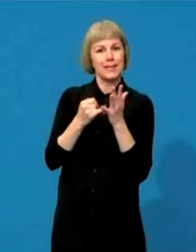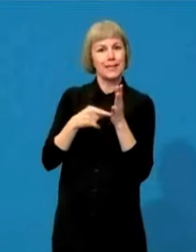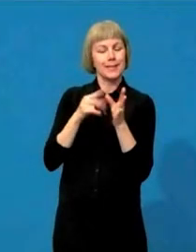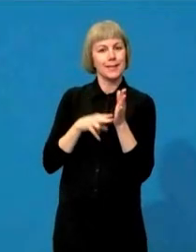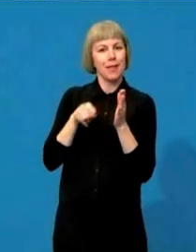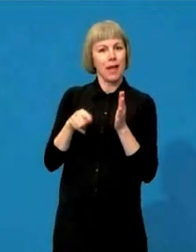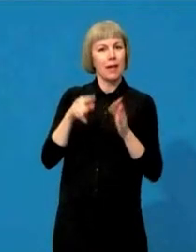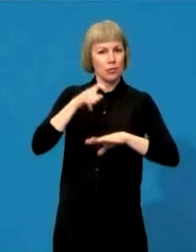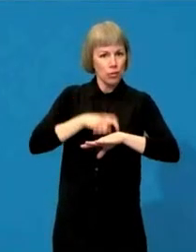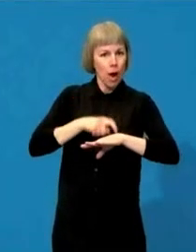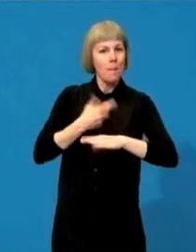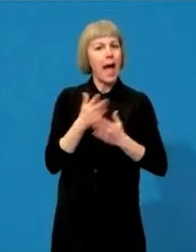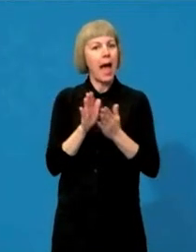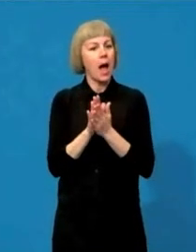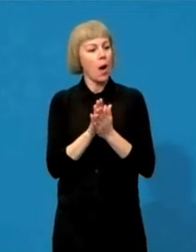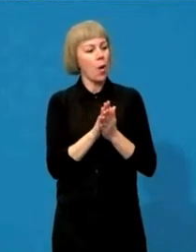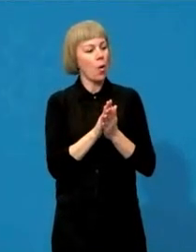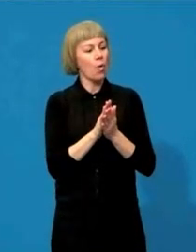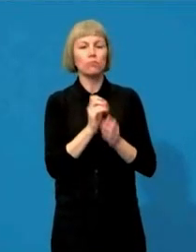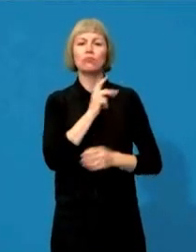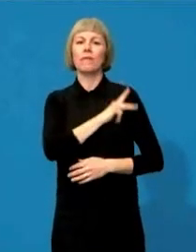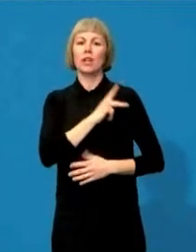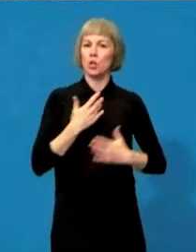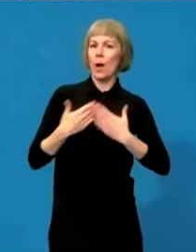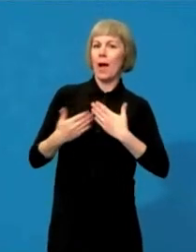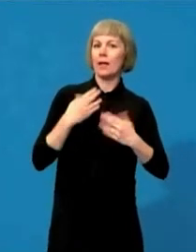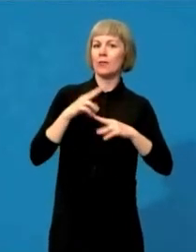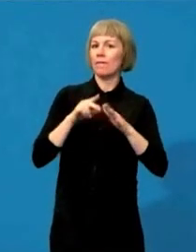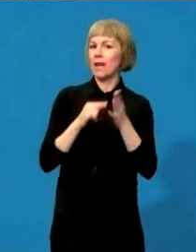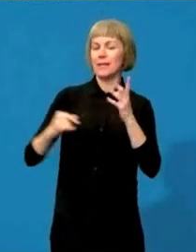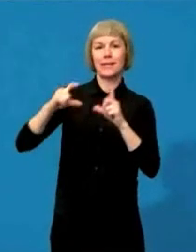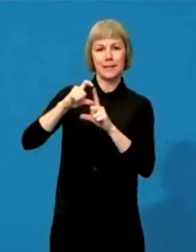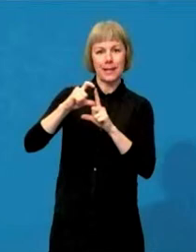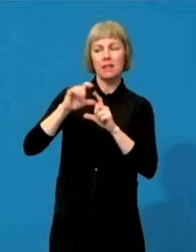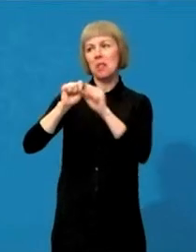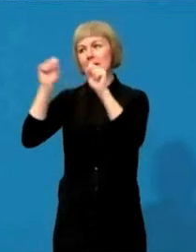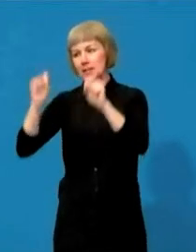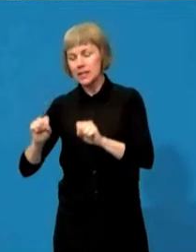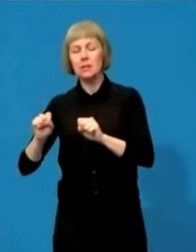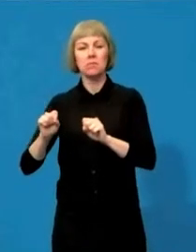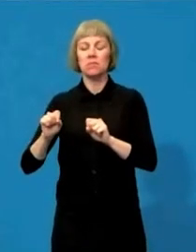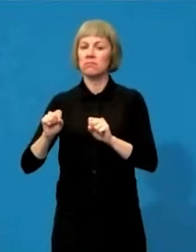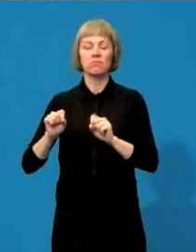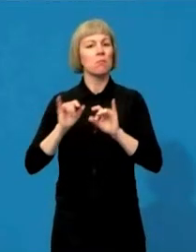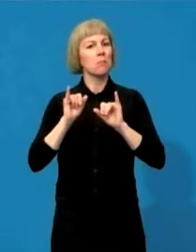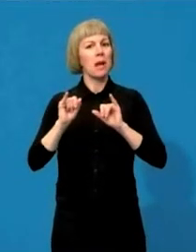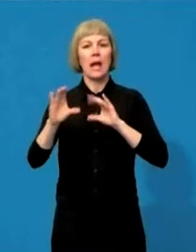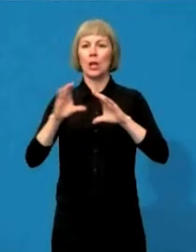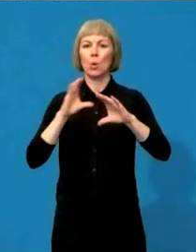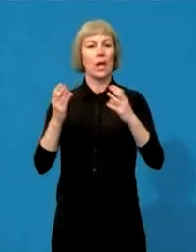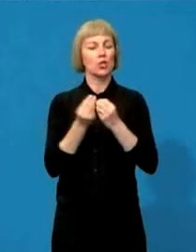issues, there was very poor communication with us in relation to how it transitioned